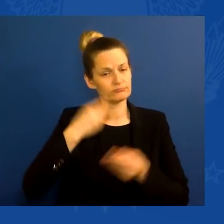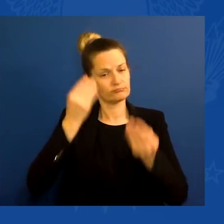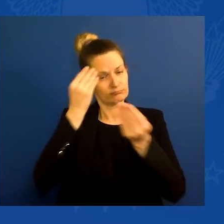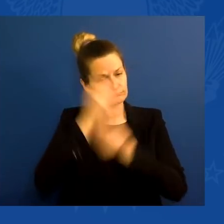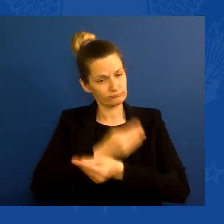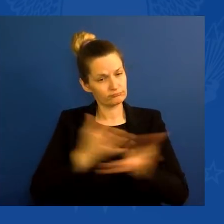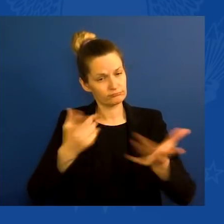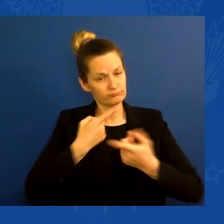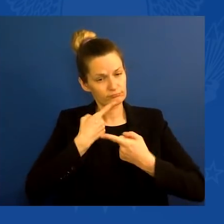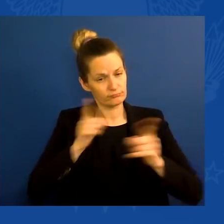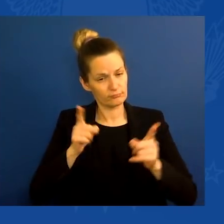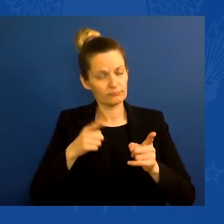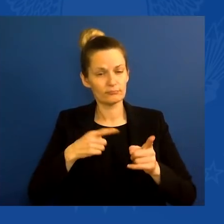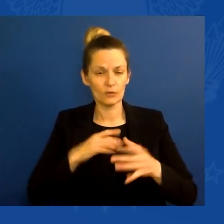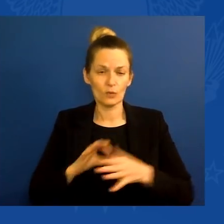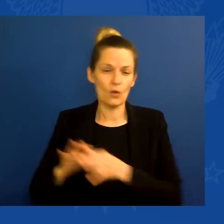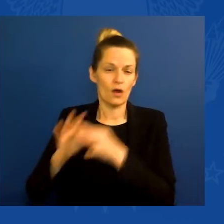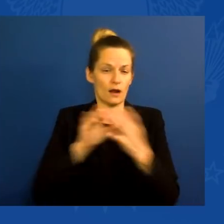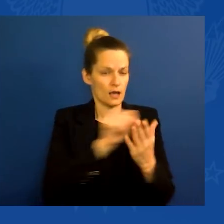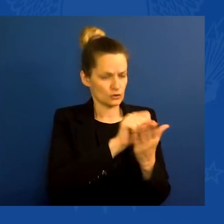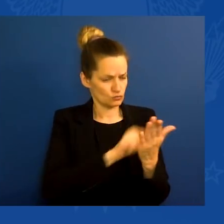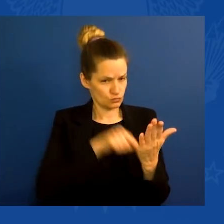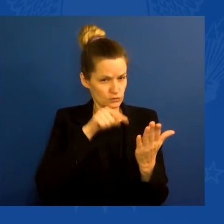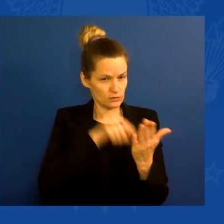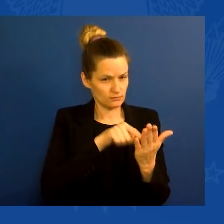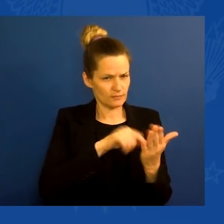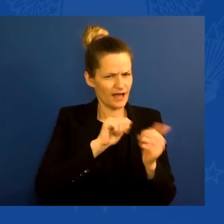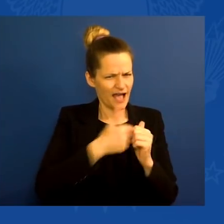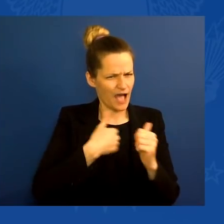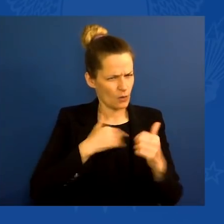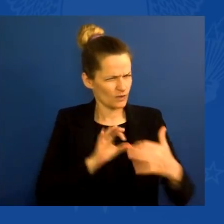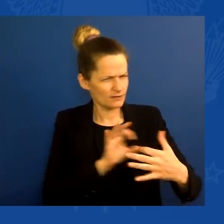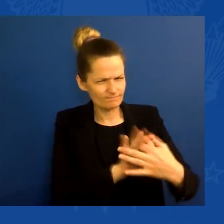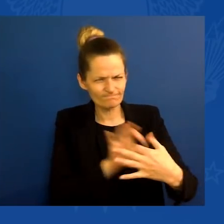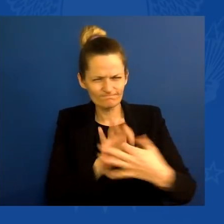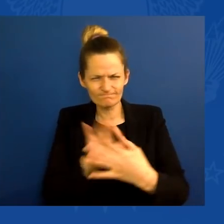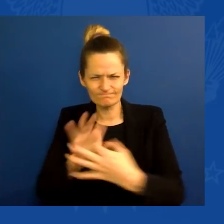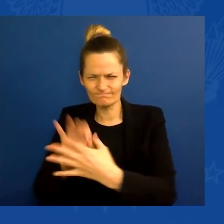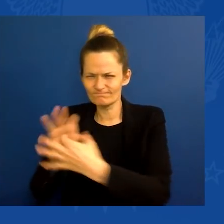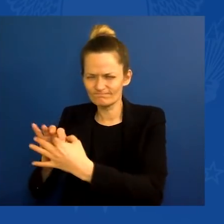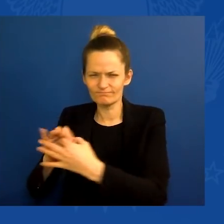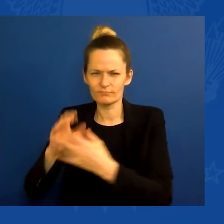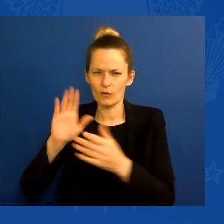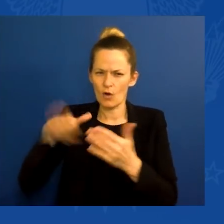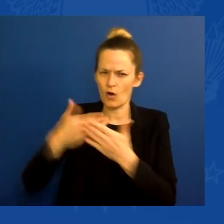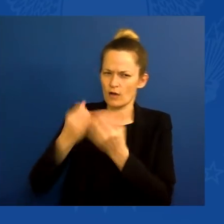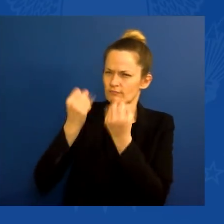And one of those included ending the opioid edemic [sic] -- epidemic and addressing the mental health crisis.